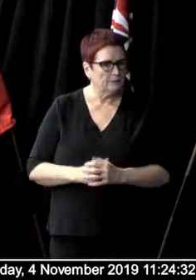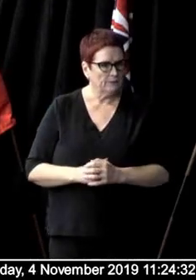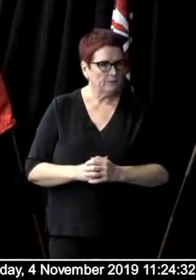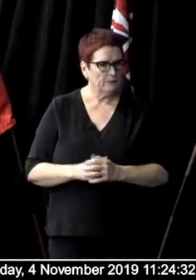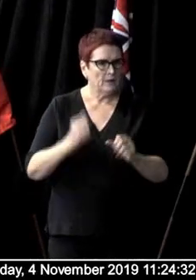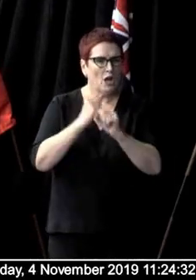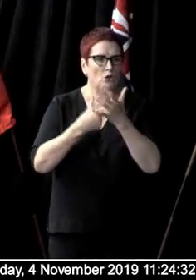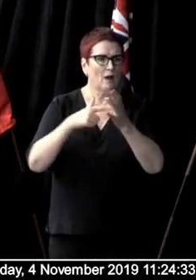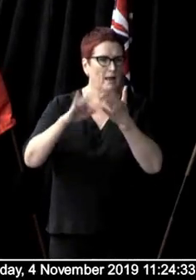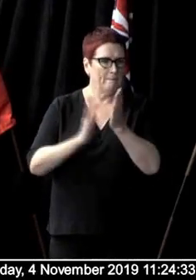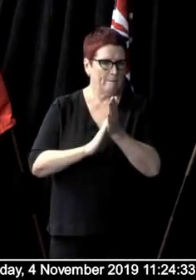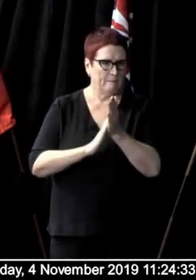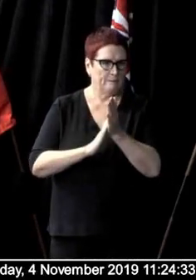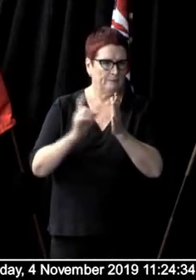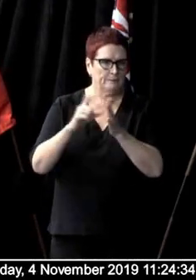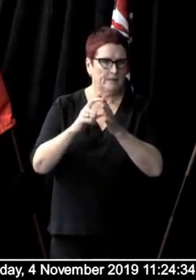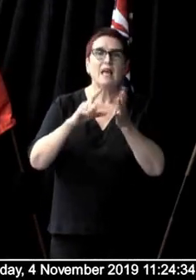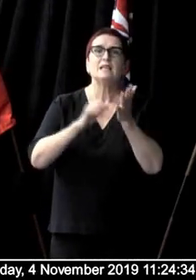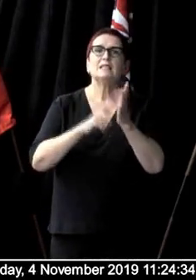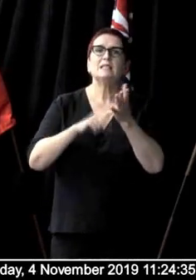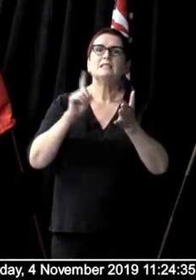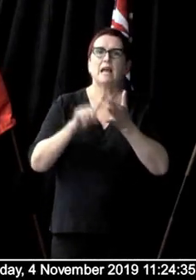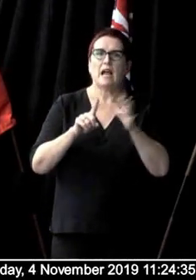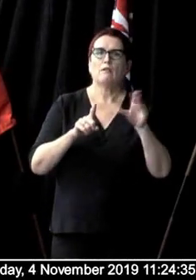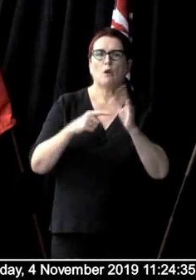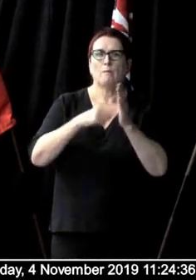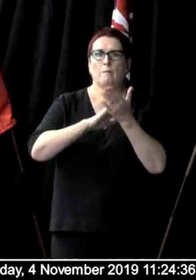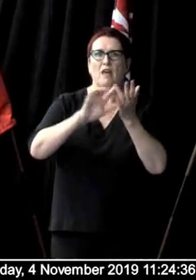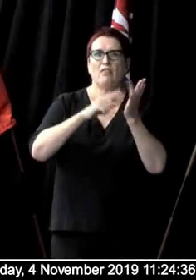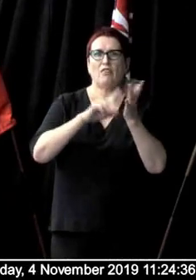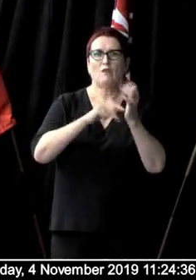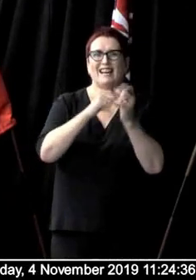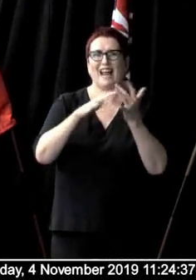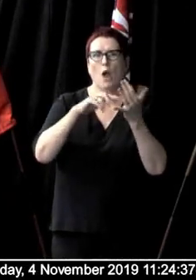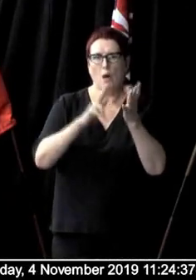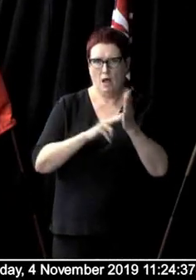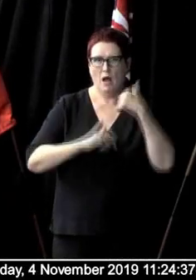At these two panel sessions the Commission will hear firsthand evidence in respect of